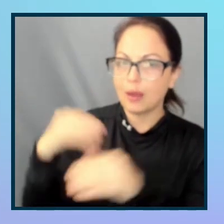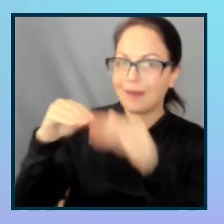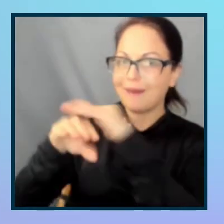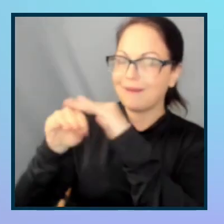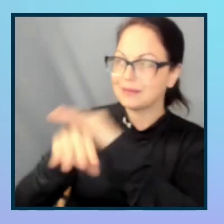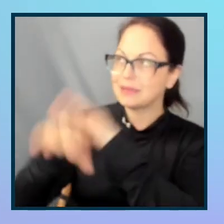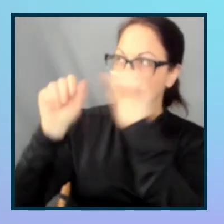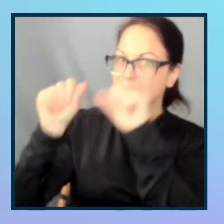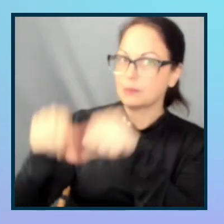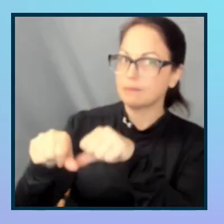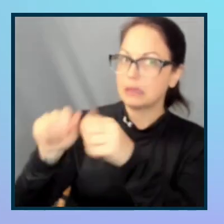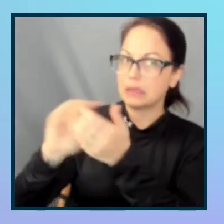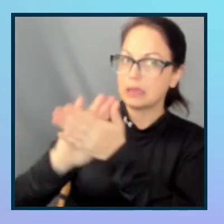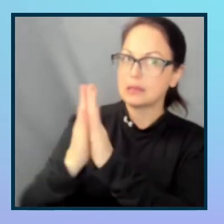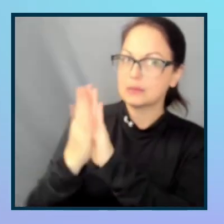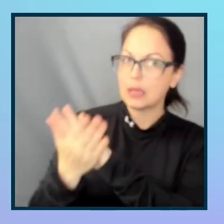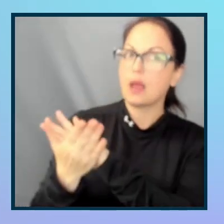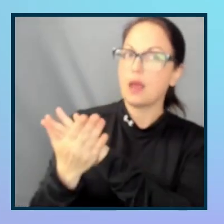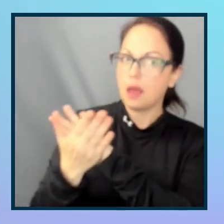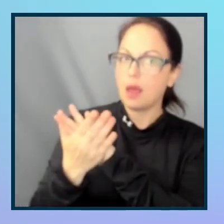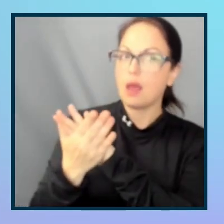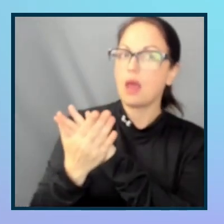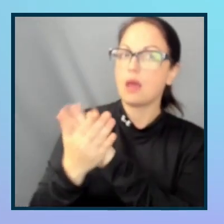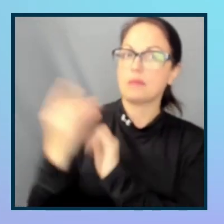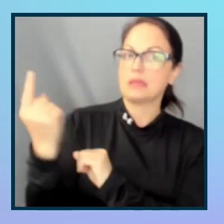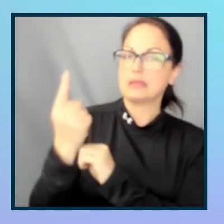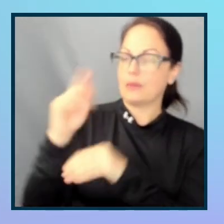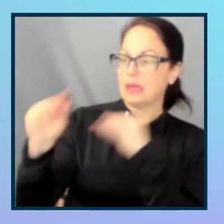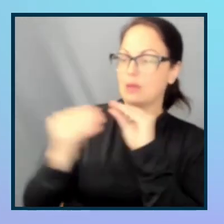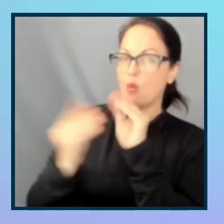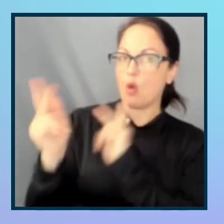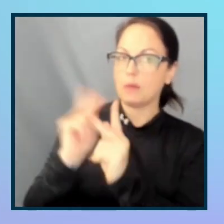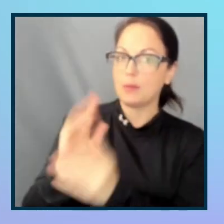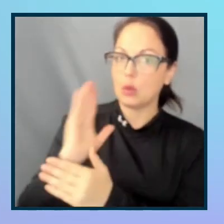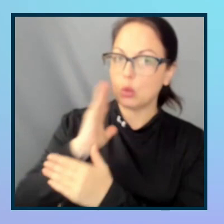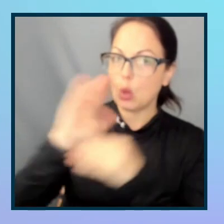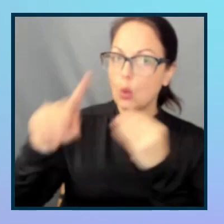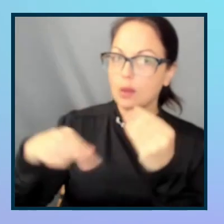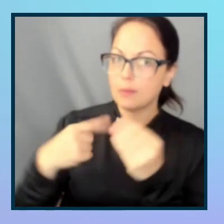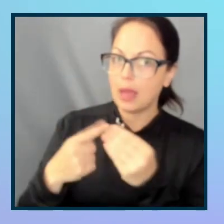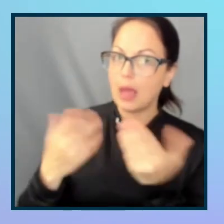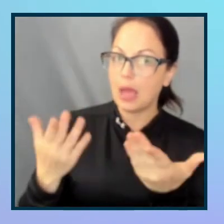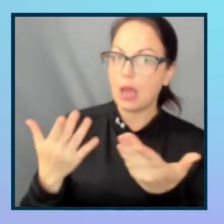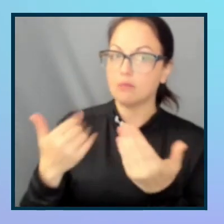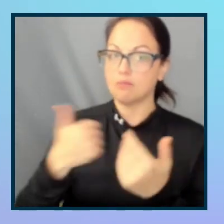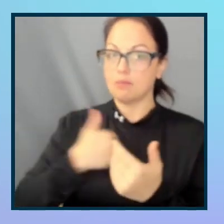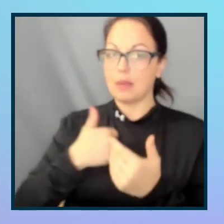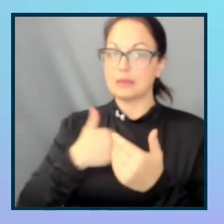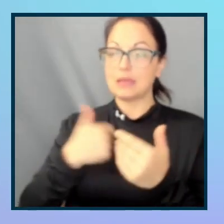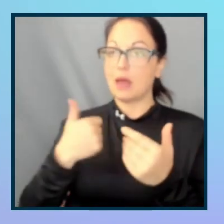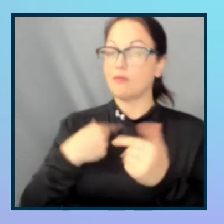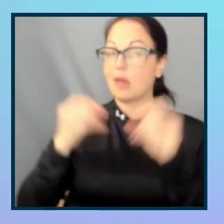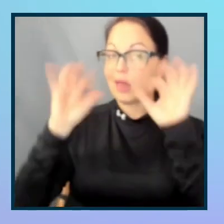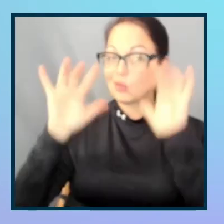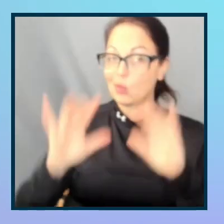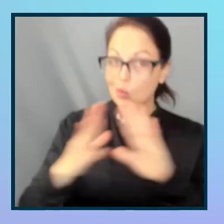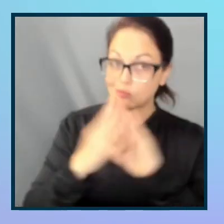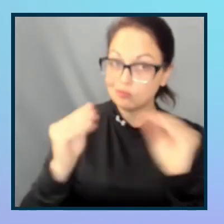has become something that more people know about. I myself, I wrote a story about how accessibility jobs